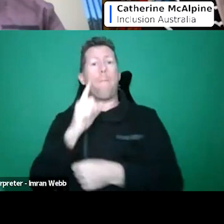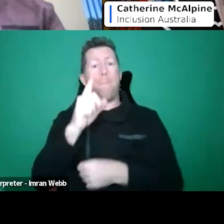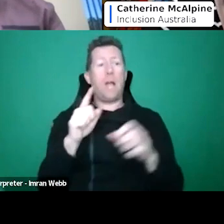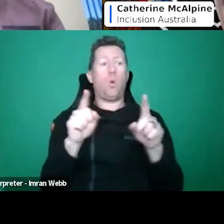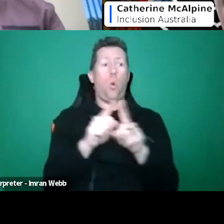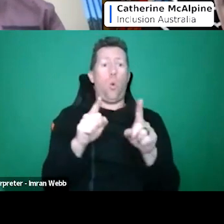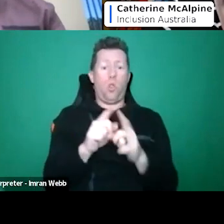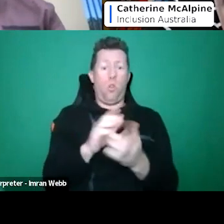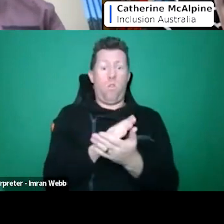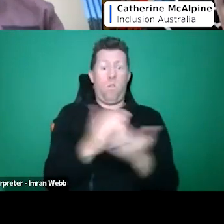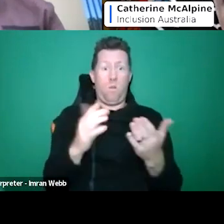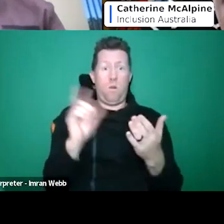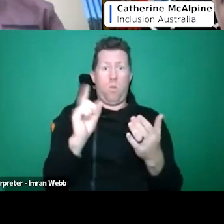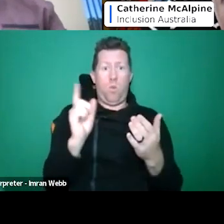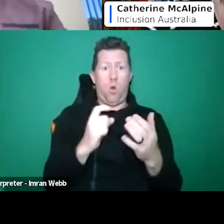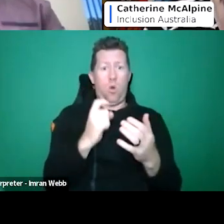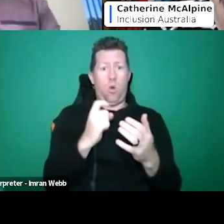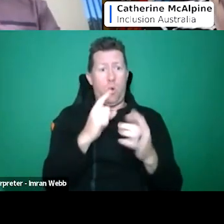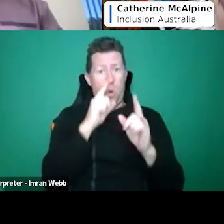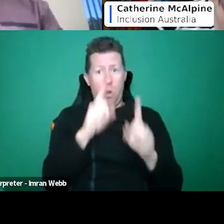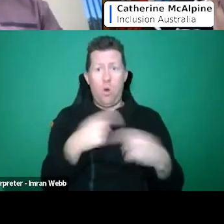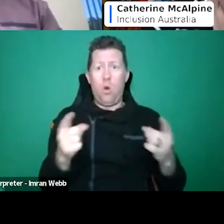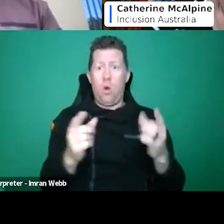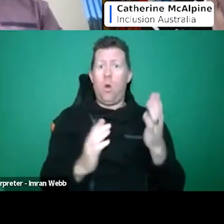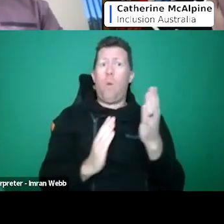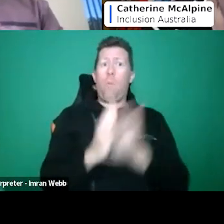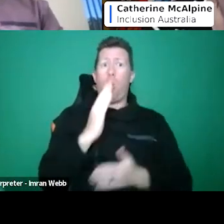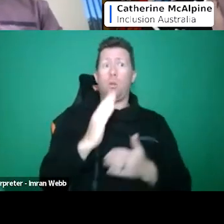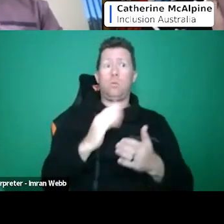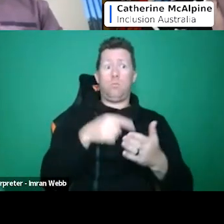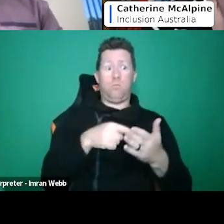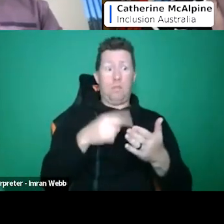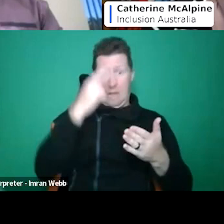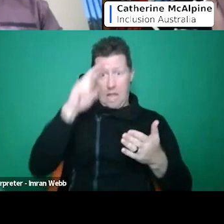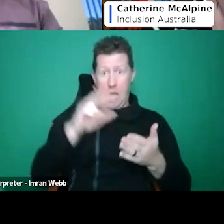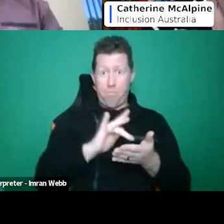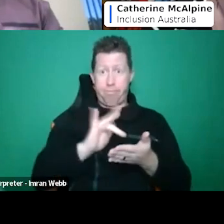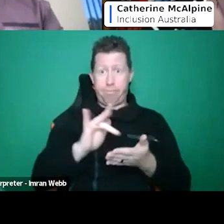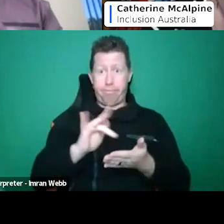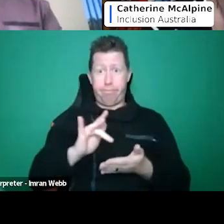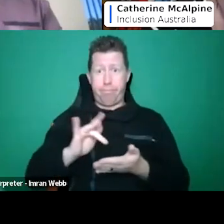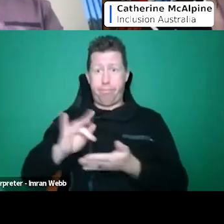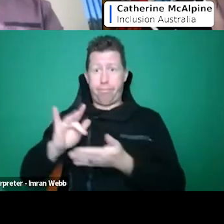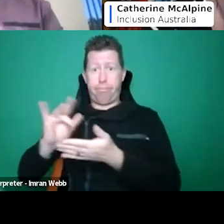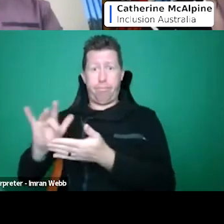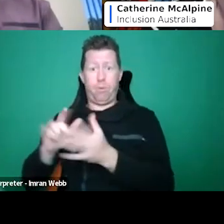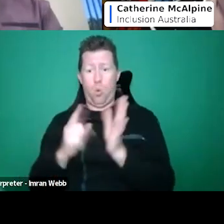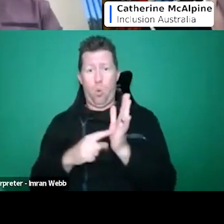being near-impossible to actually do because it's de-identified data. And so governments have a range of access to identified data